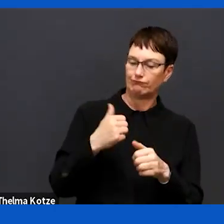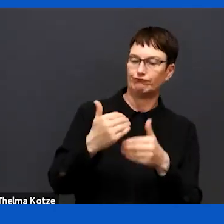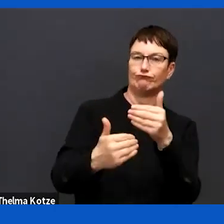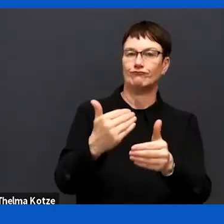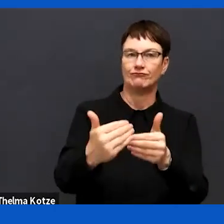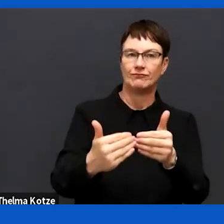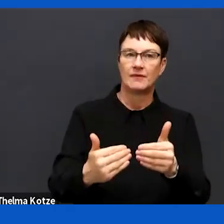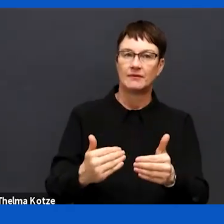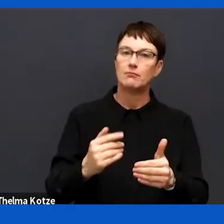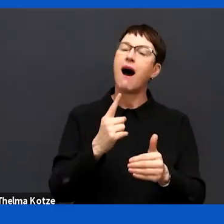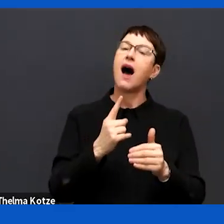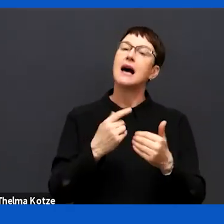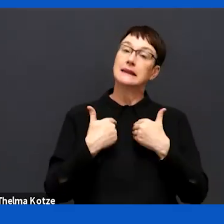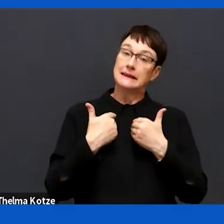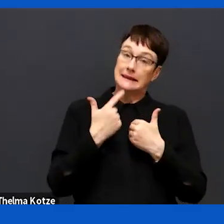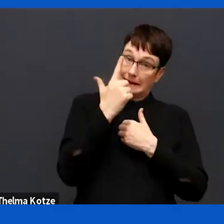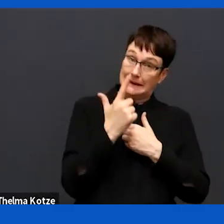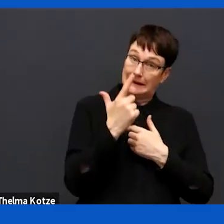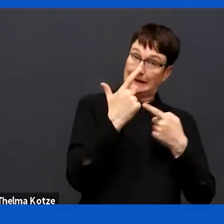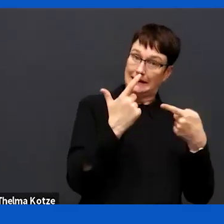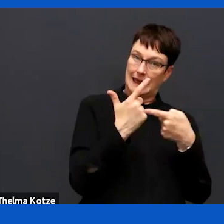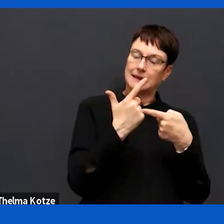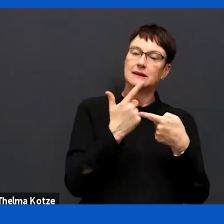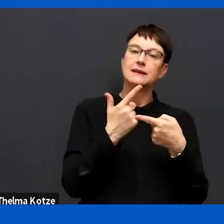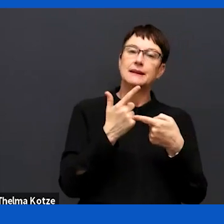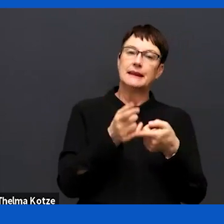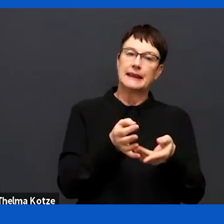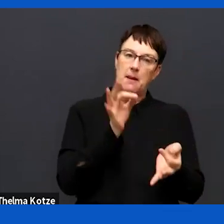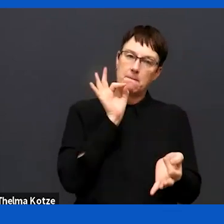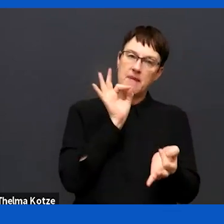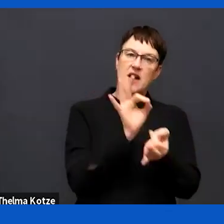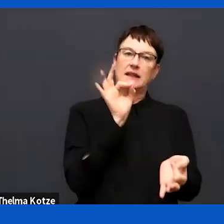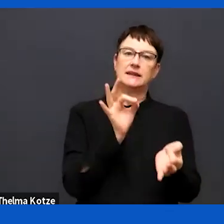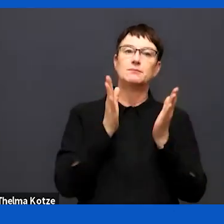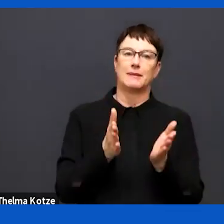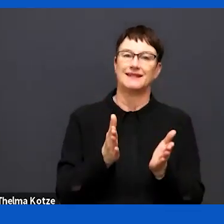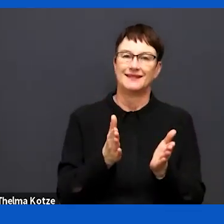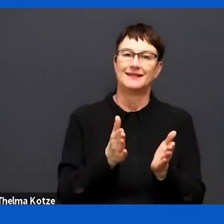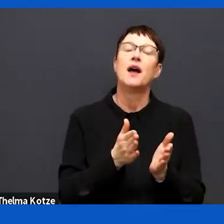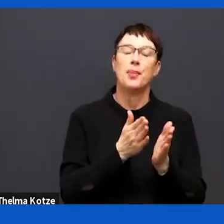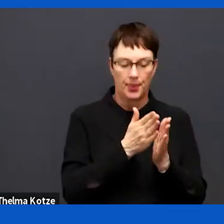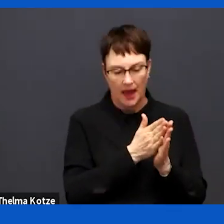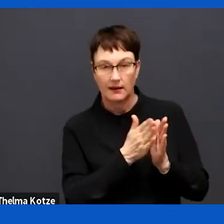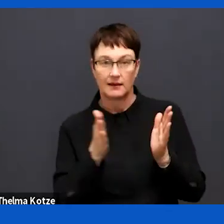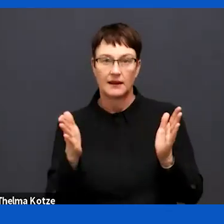But the other thing, though, it is worth noting that the widgets,